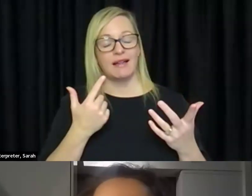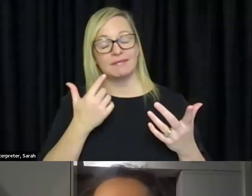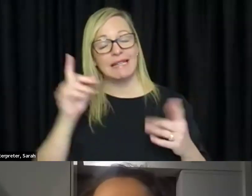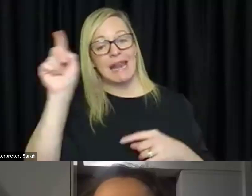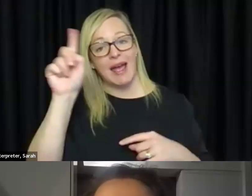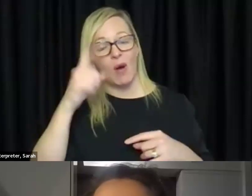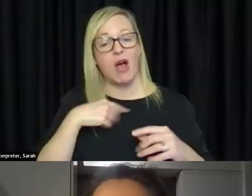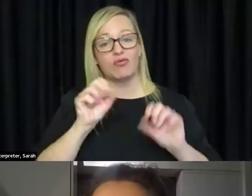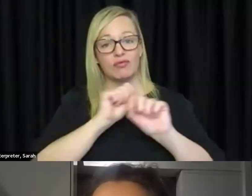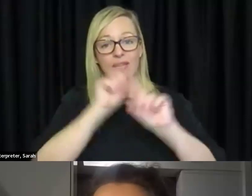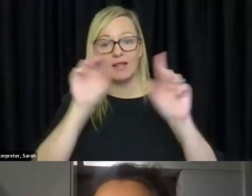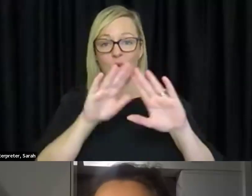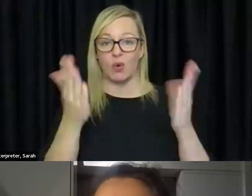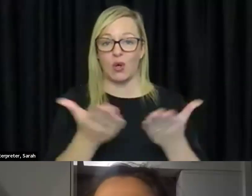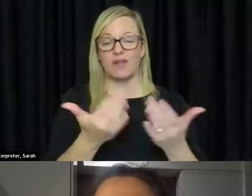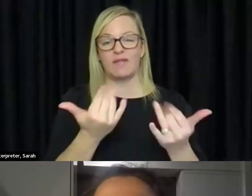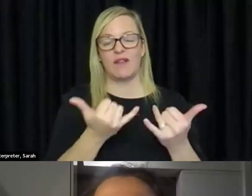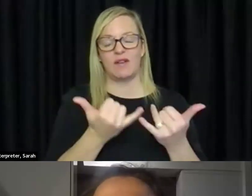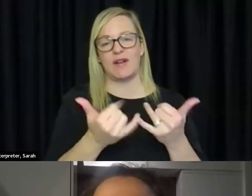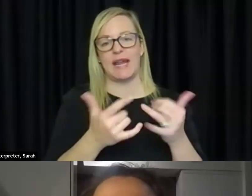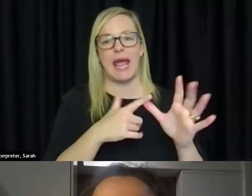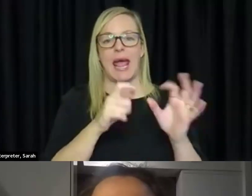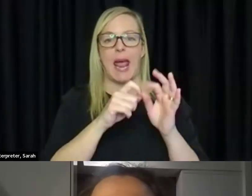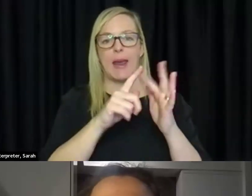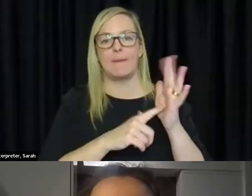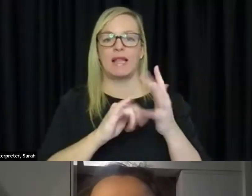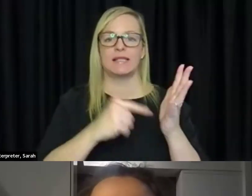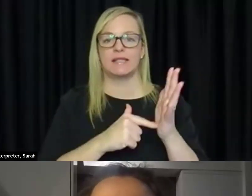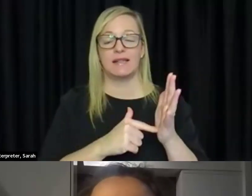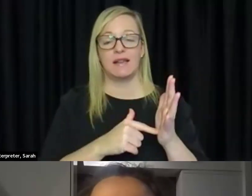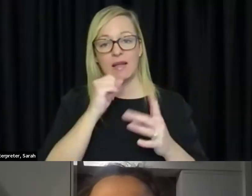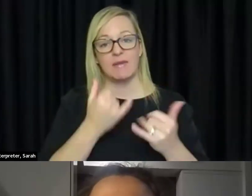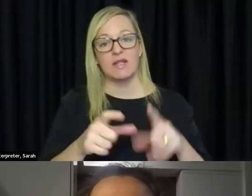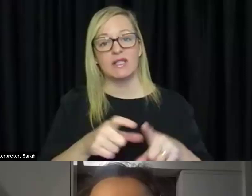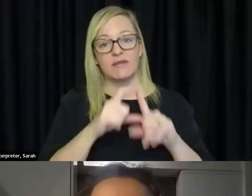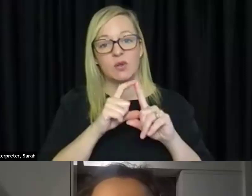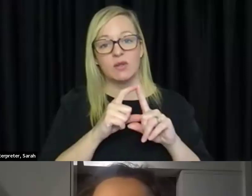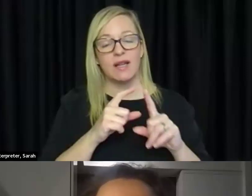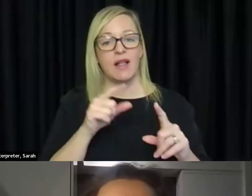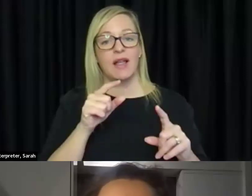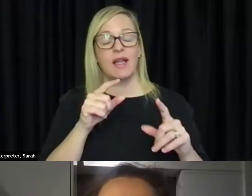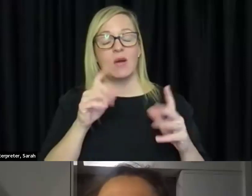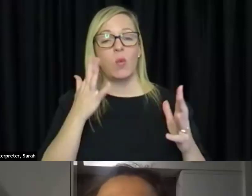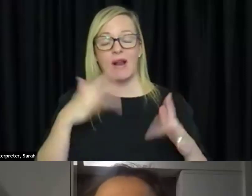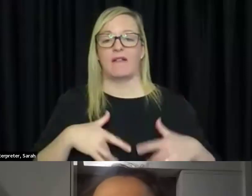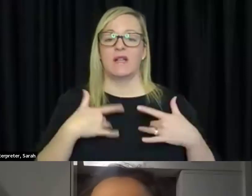that it can be really tricky and on those days it is books that I turn to for solace. It is books